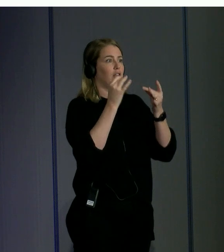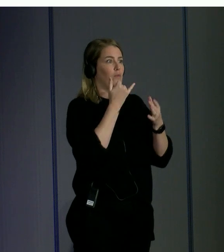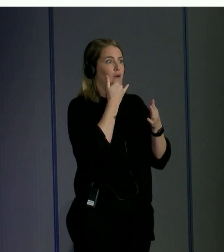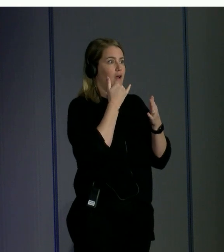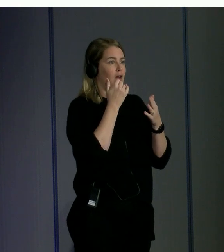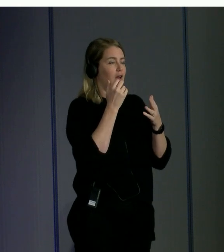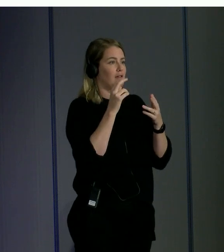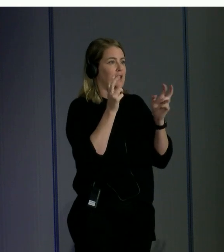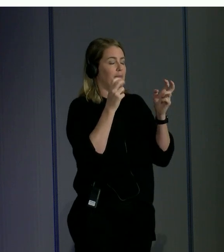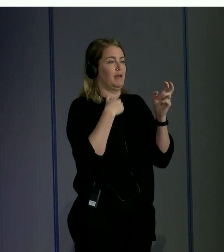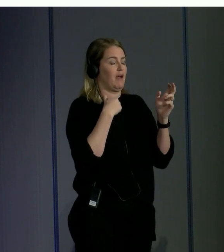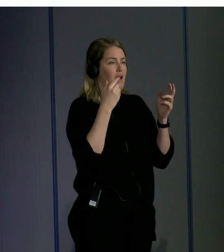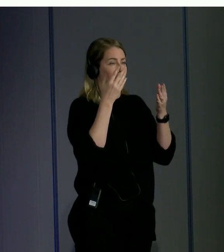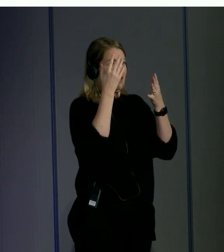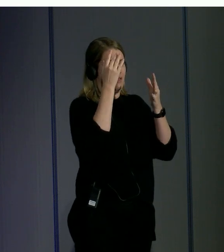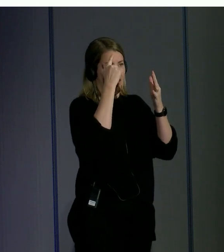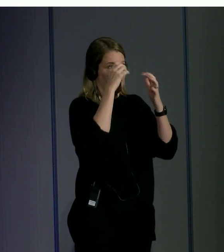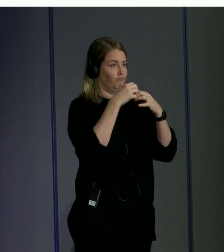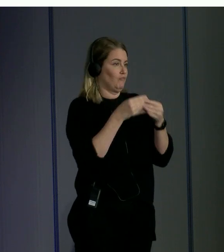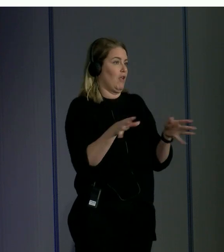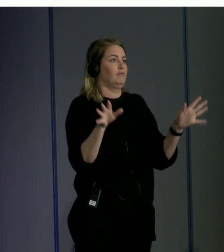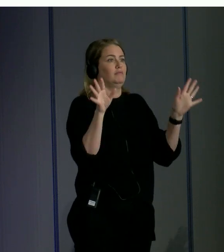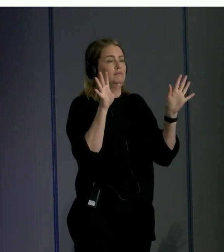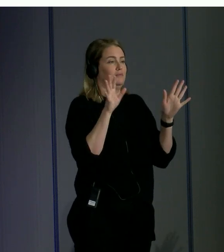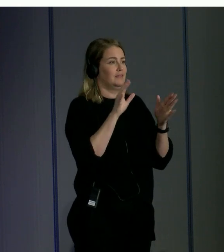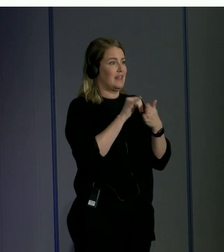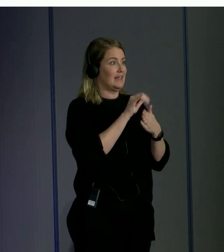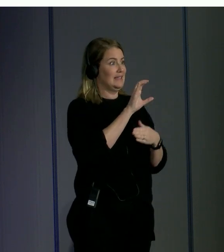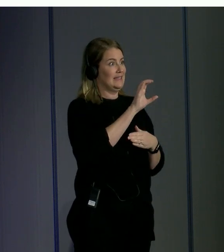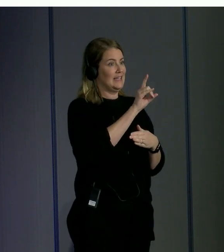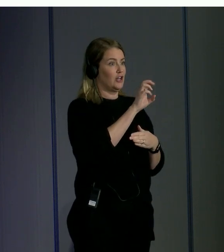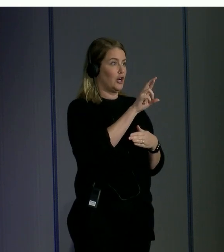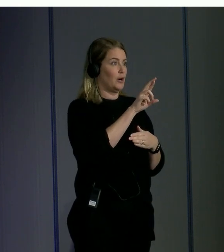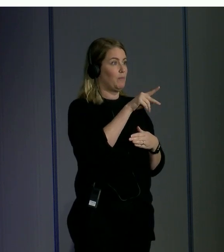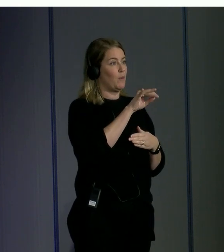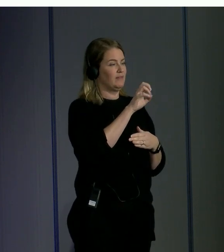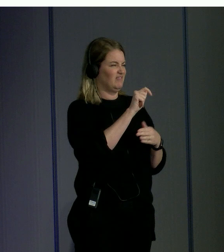So this is documented by Cedar Point.